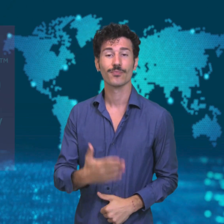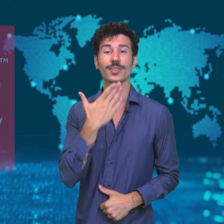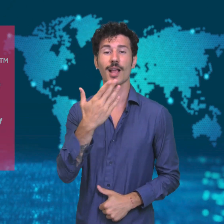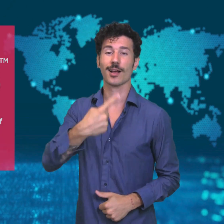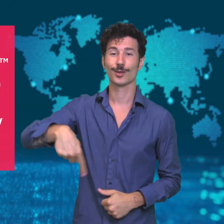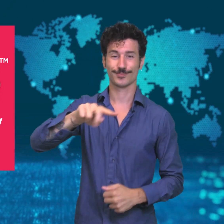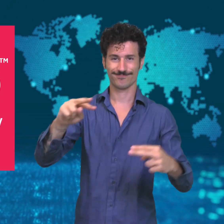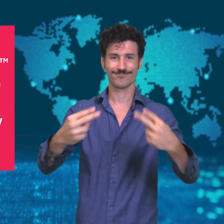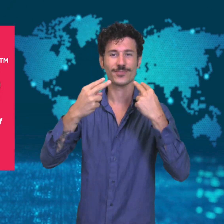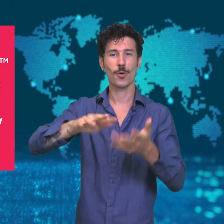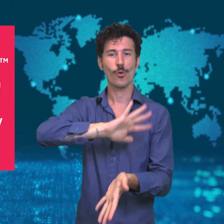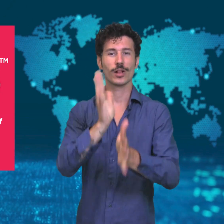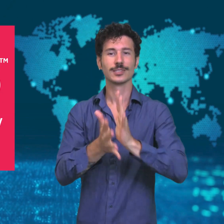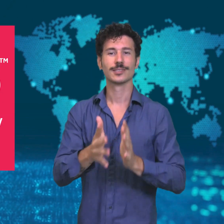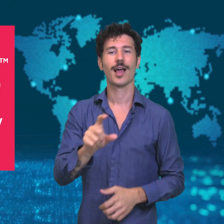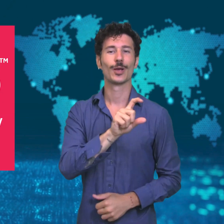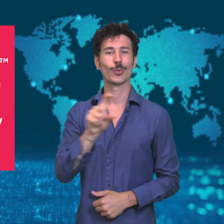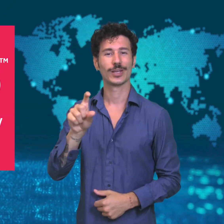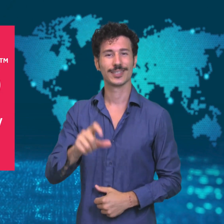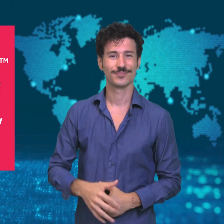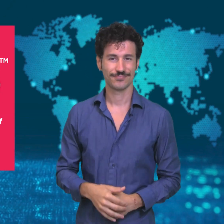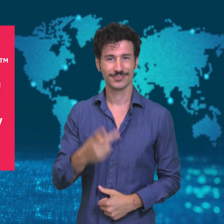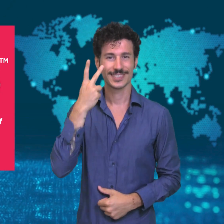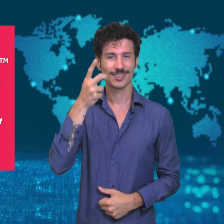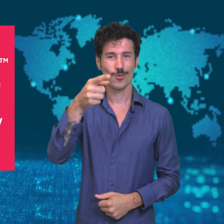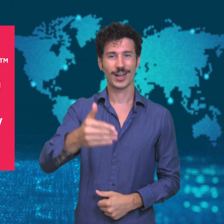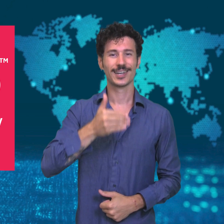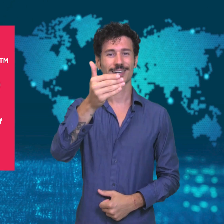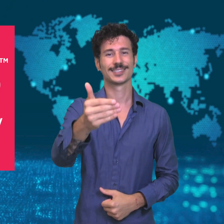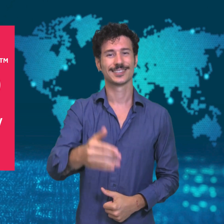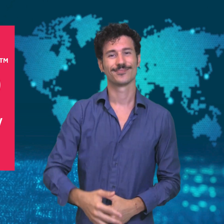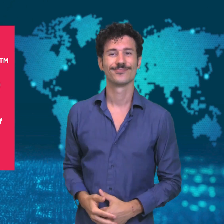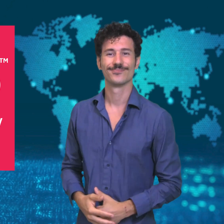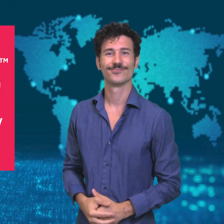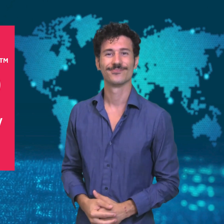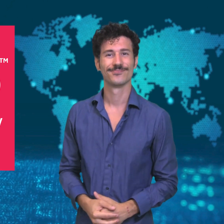Thank you for watching WorldSign Week and see you next time!